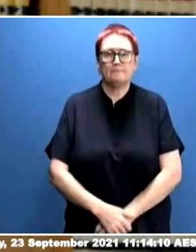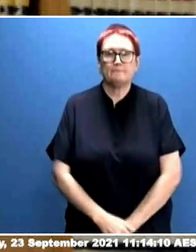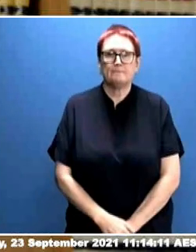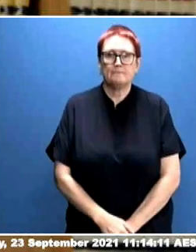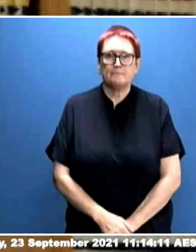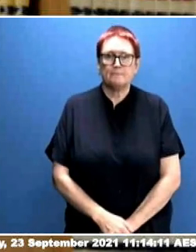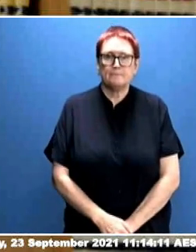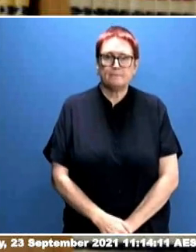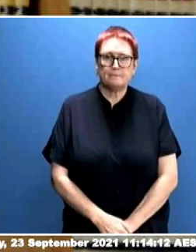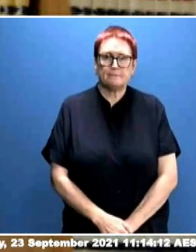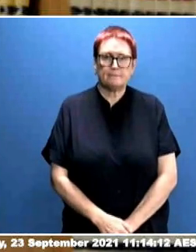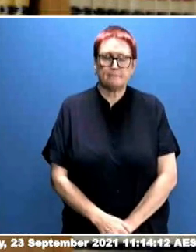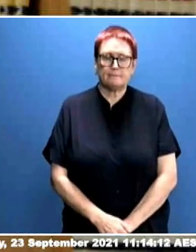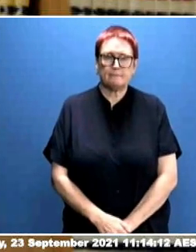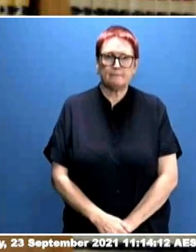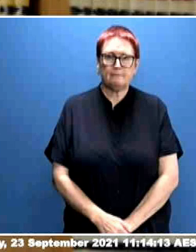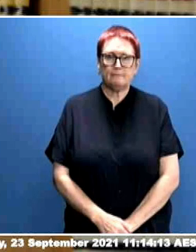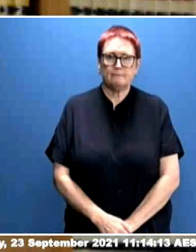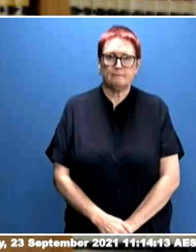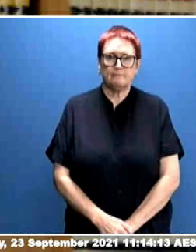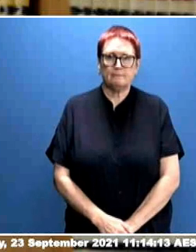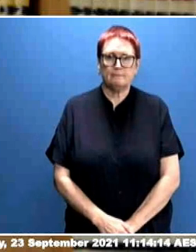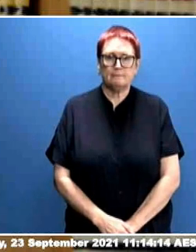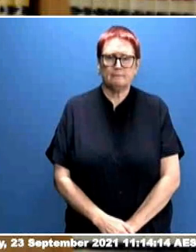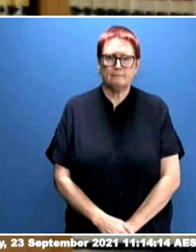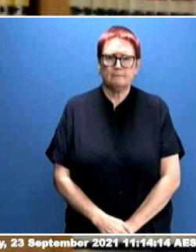Are you aware of --- we had some earlier evidence